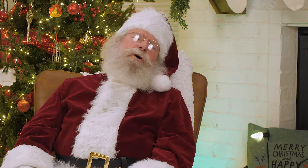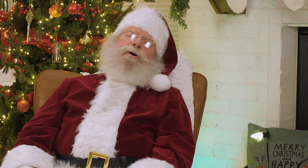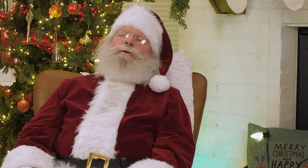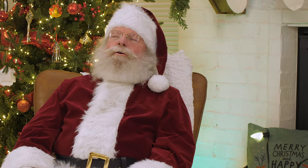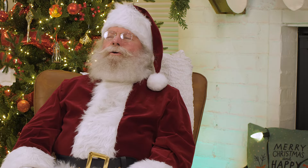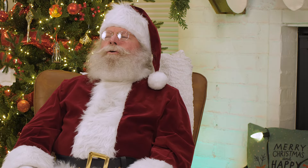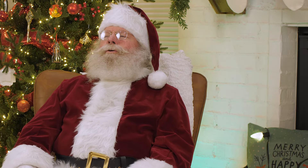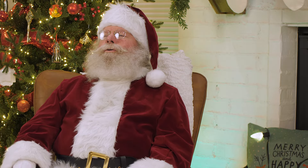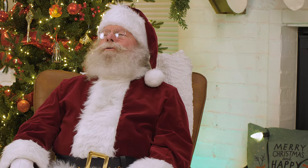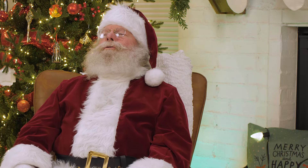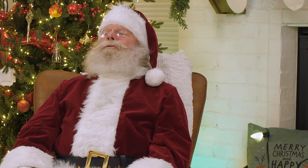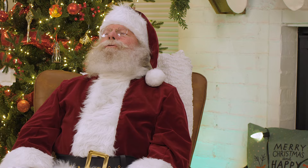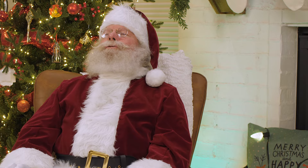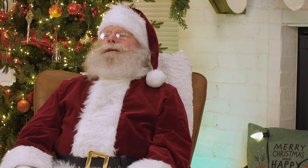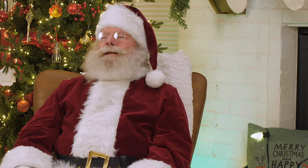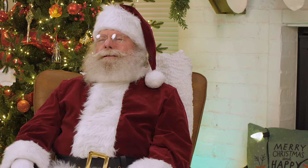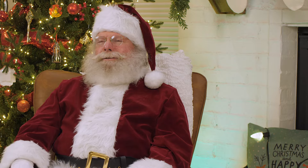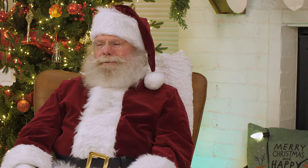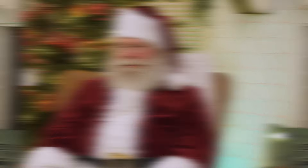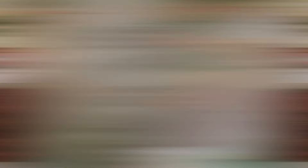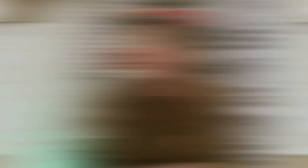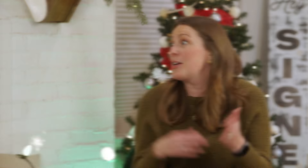(HO HO HO)